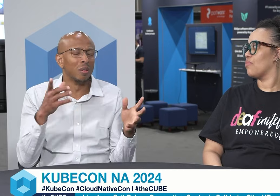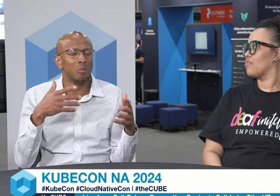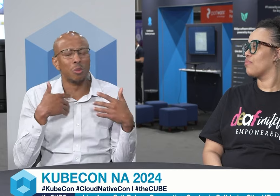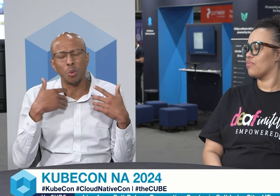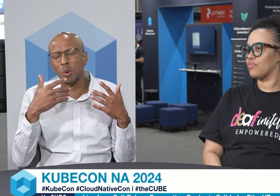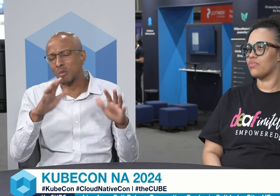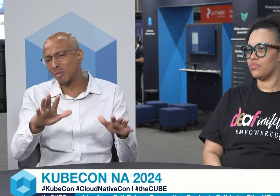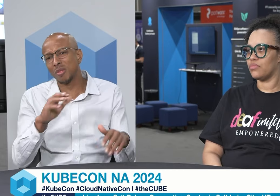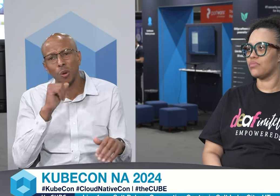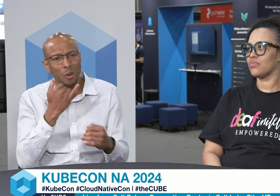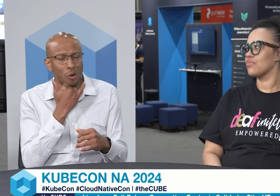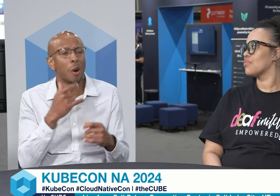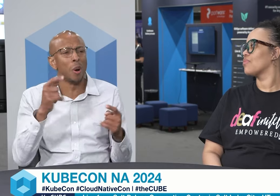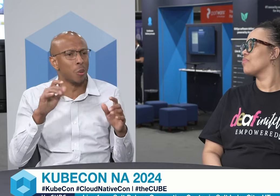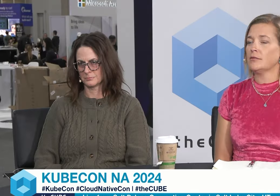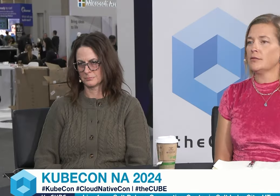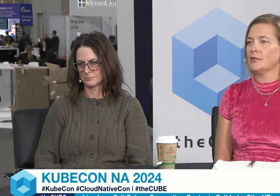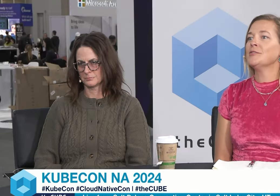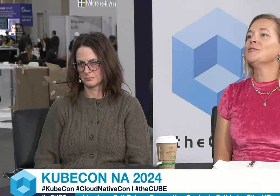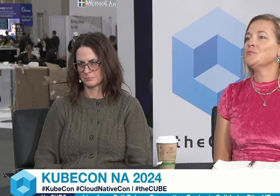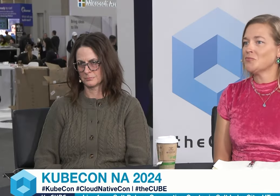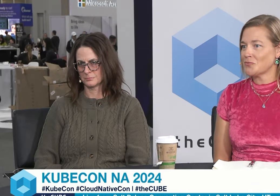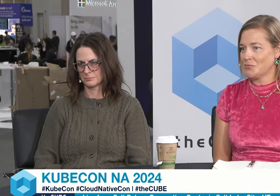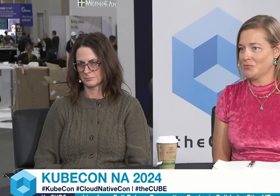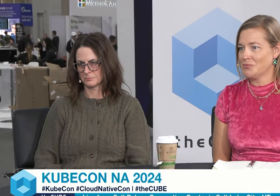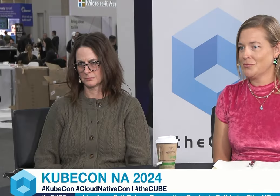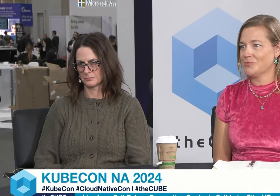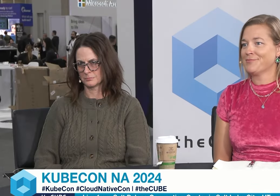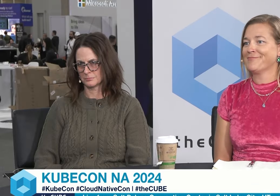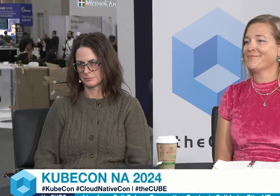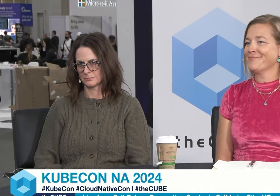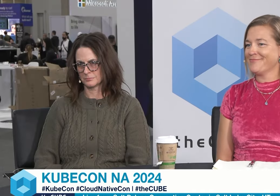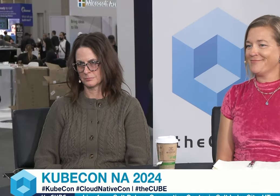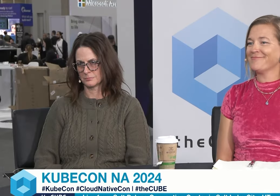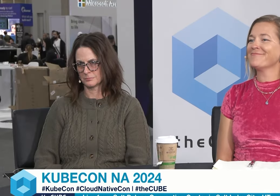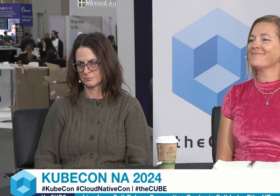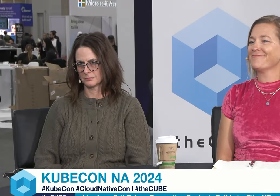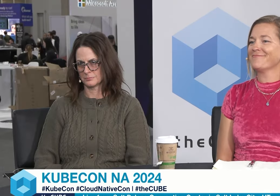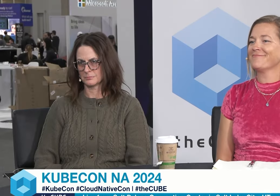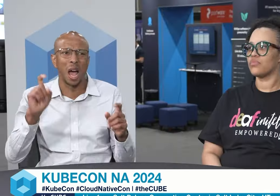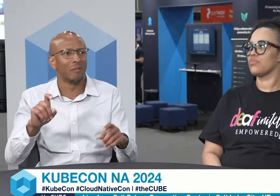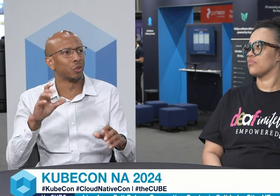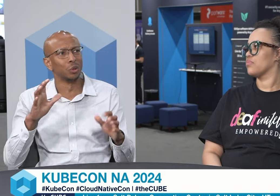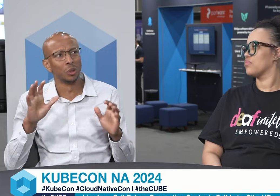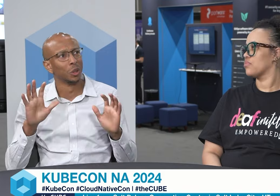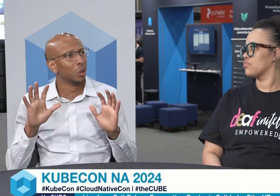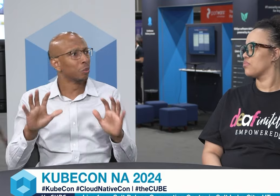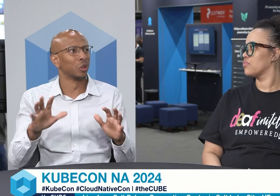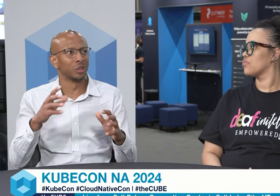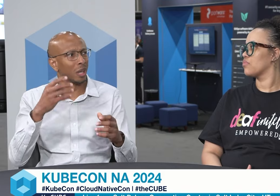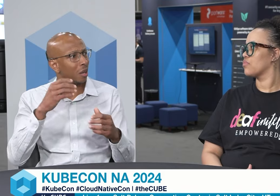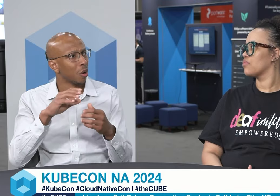I can't see myself living anywhere else. I've seen some things that, don't get me wrong, there's still more we have to do.